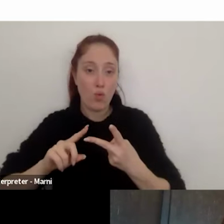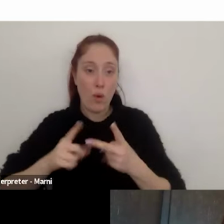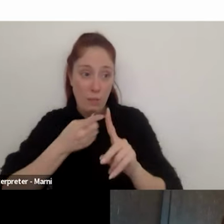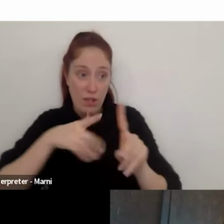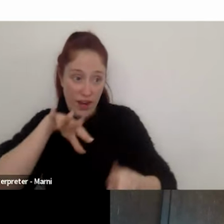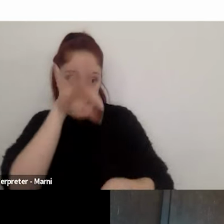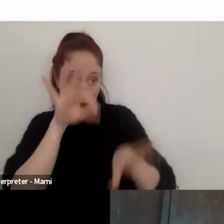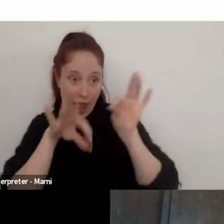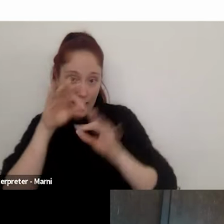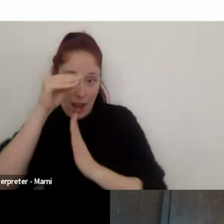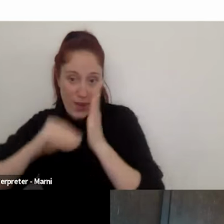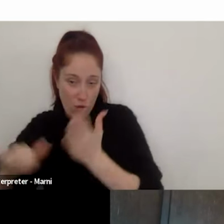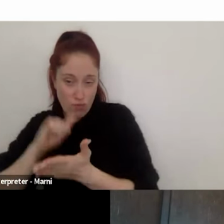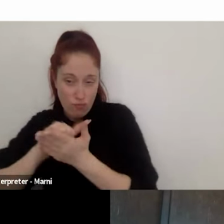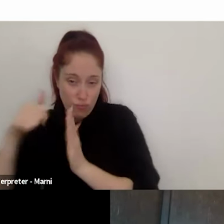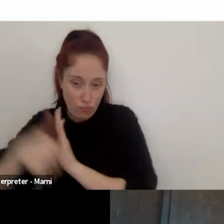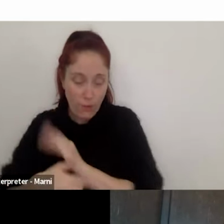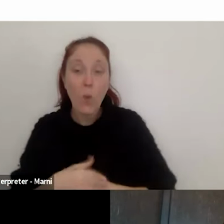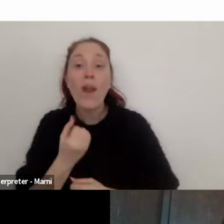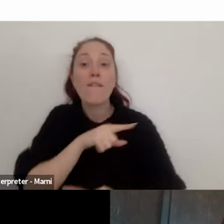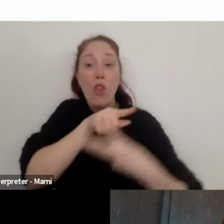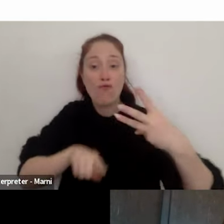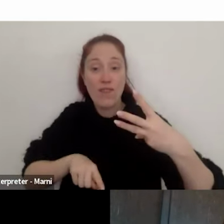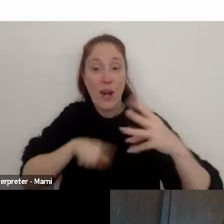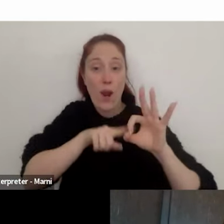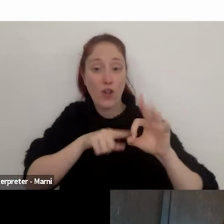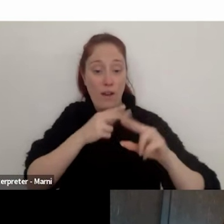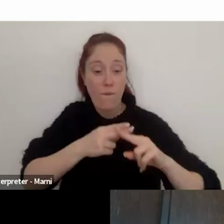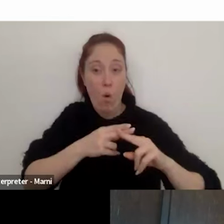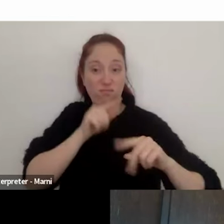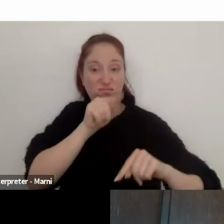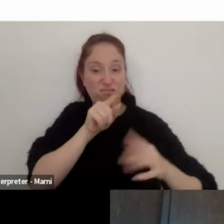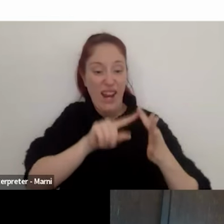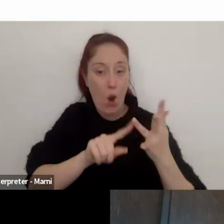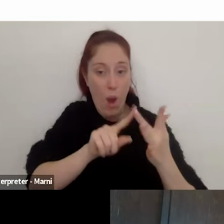three main questions for the EOI. The first one is about your organisation and your